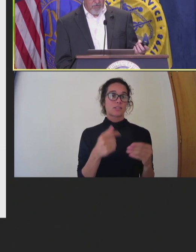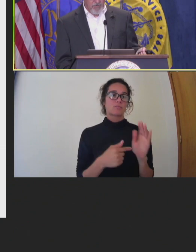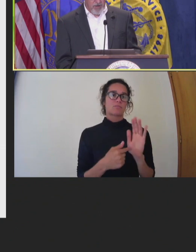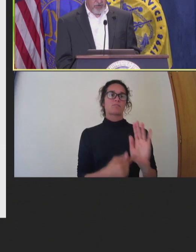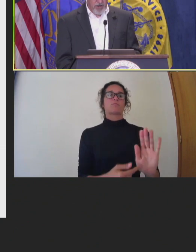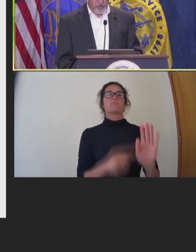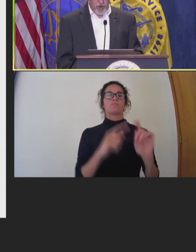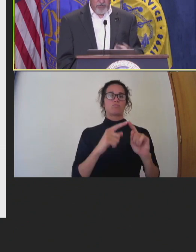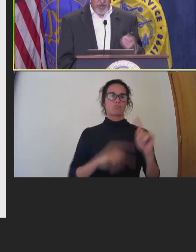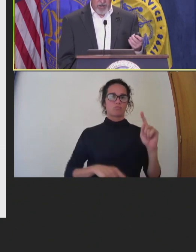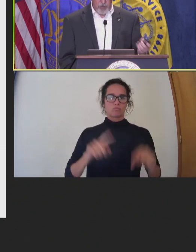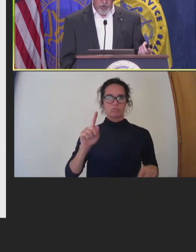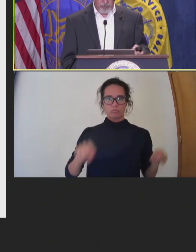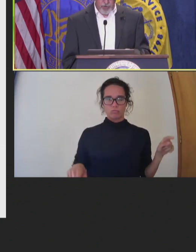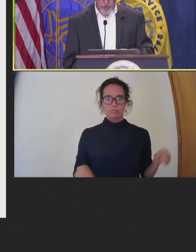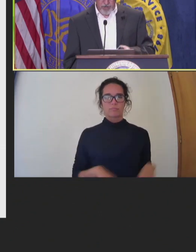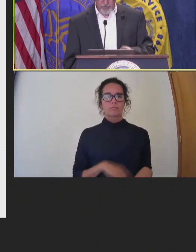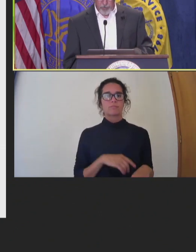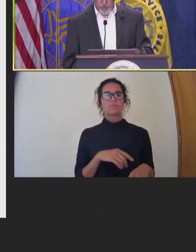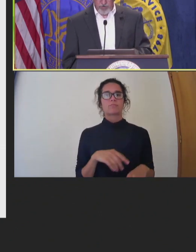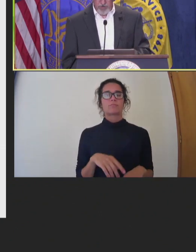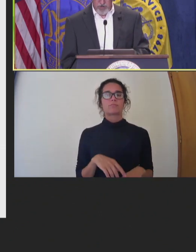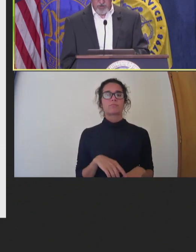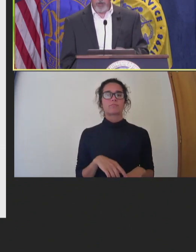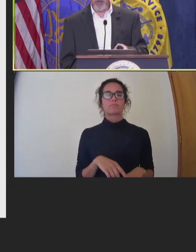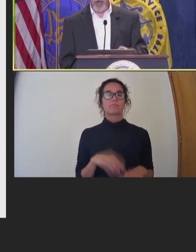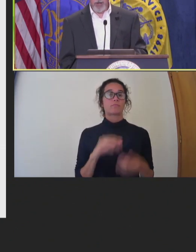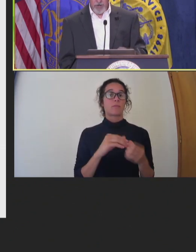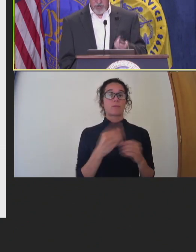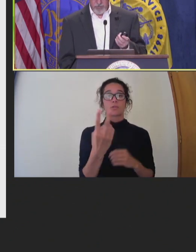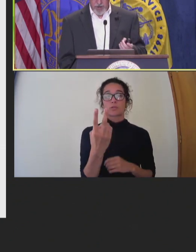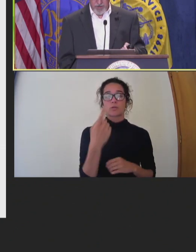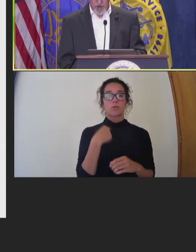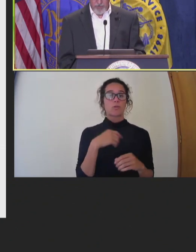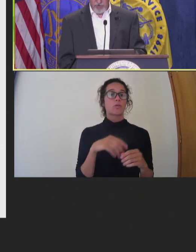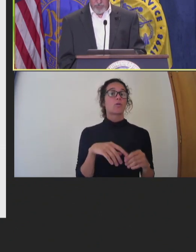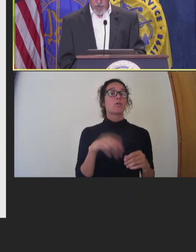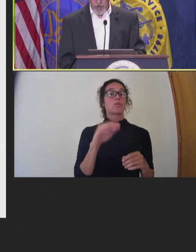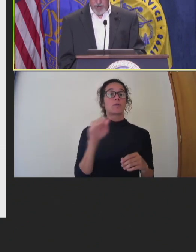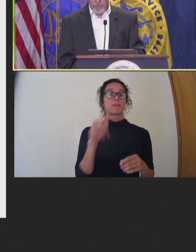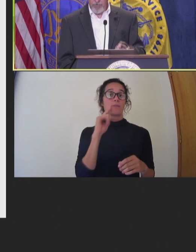Vaccination rates increased throughout the influenza season. Yet despite the efforts of many,